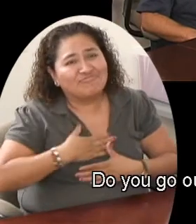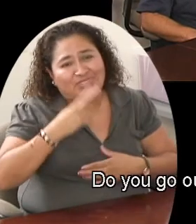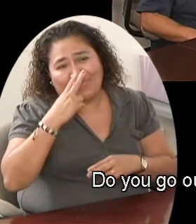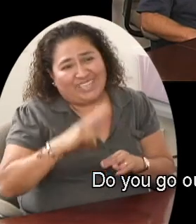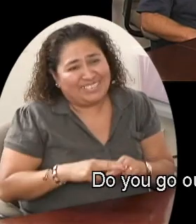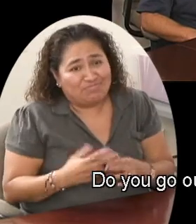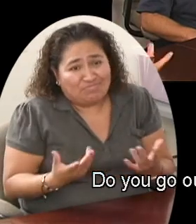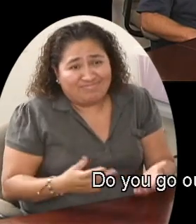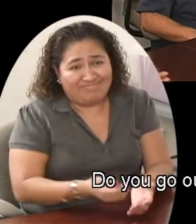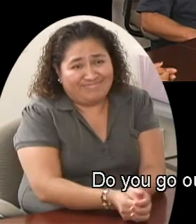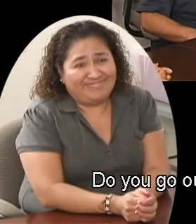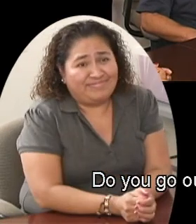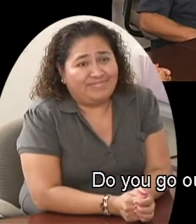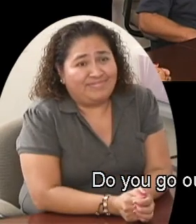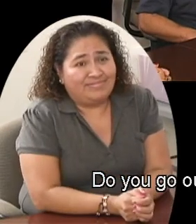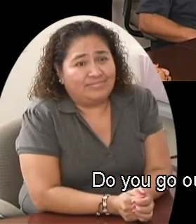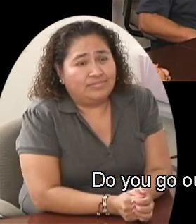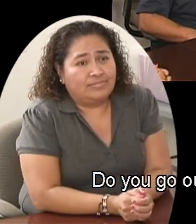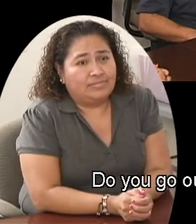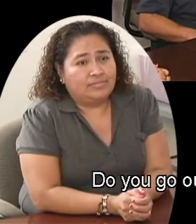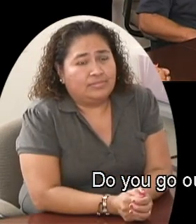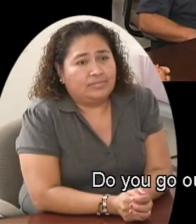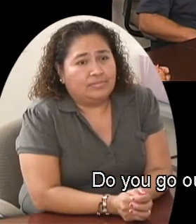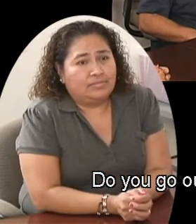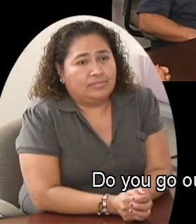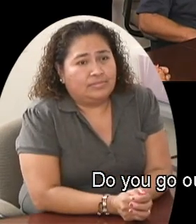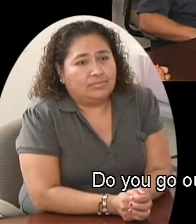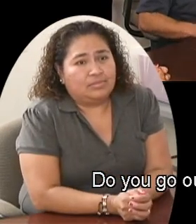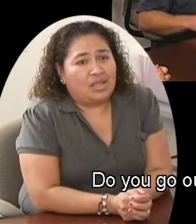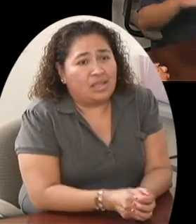Do you go out and do anything?